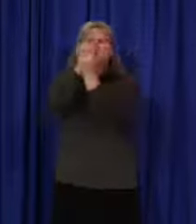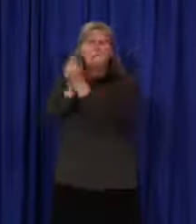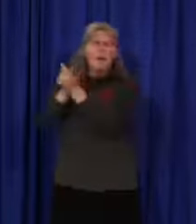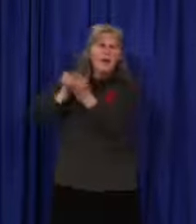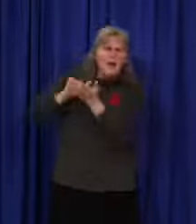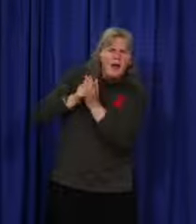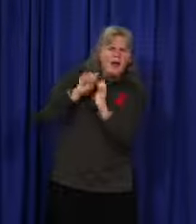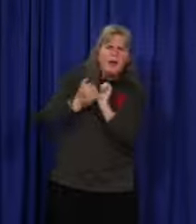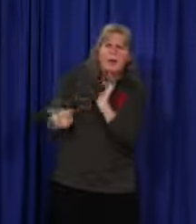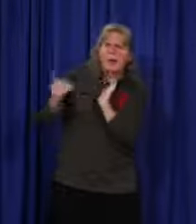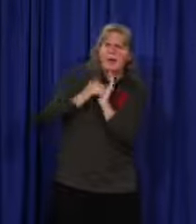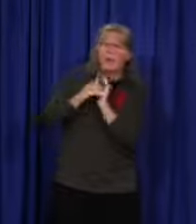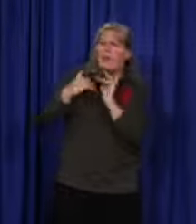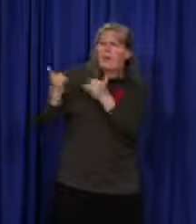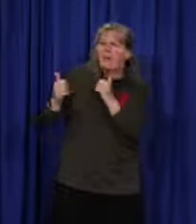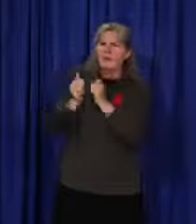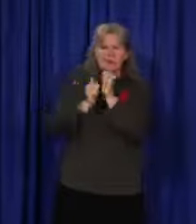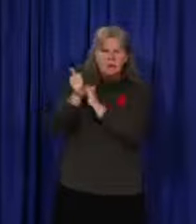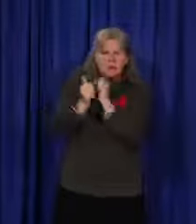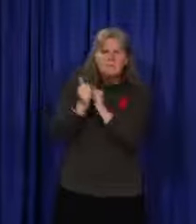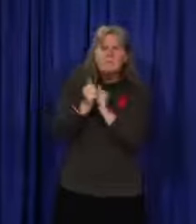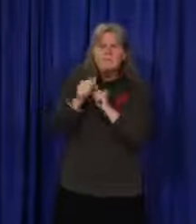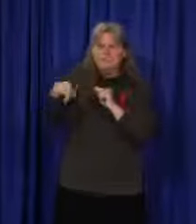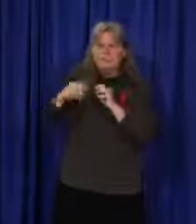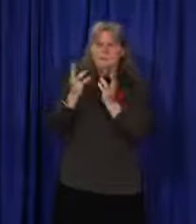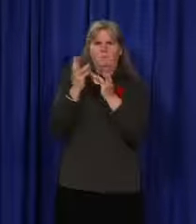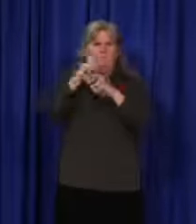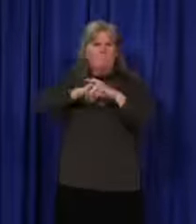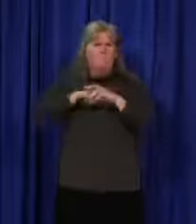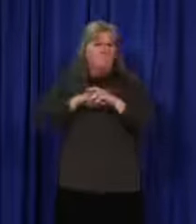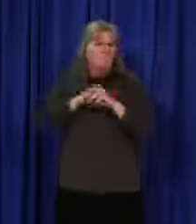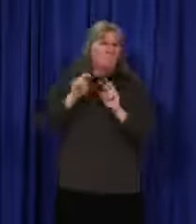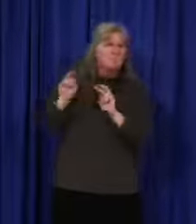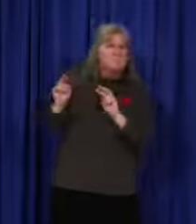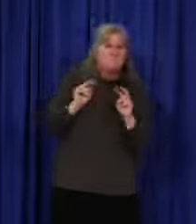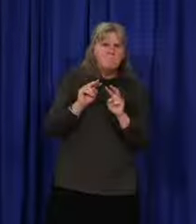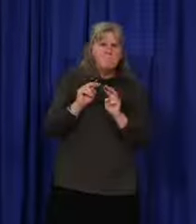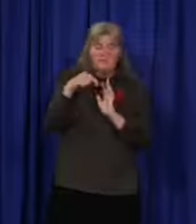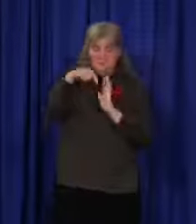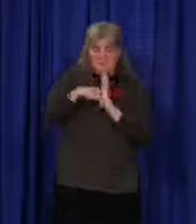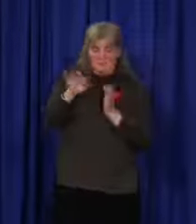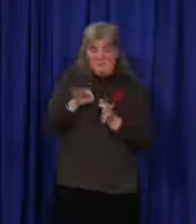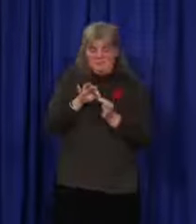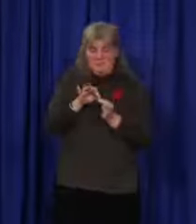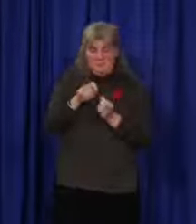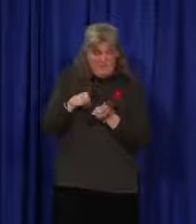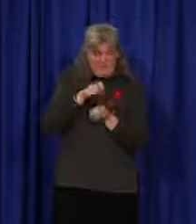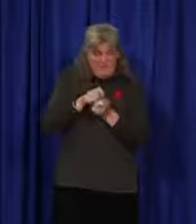BC bubble pilot project even in the face of recent increased activity in BC, particularly in